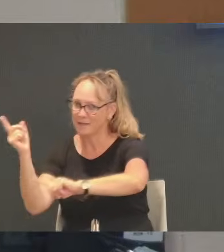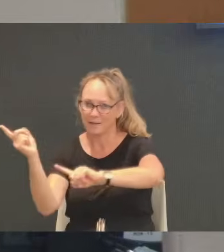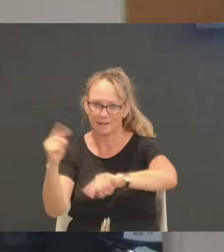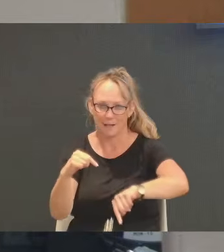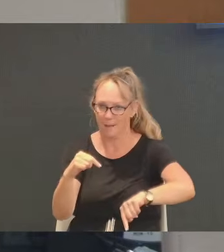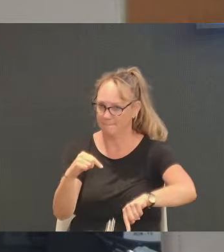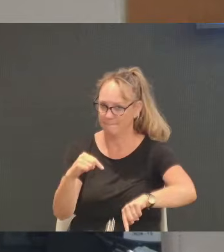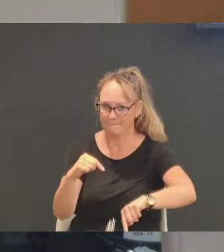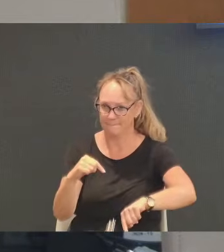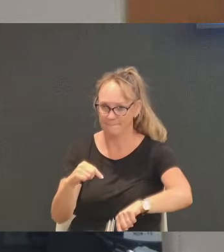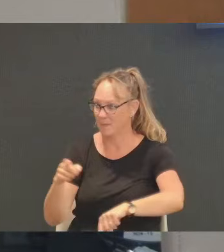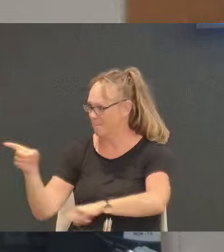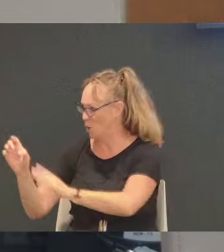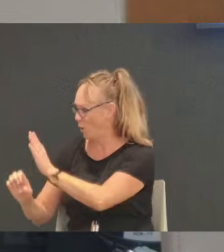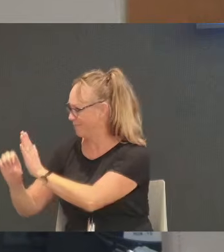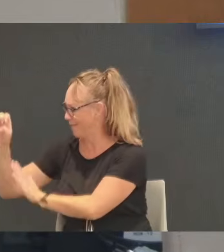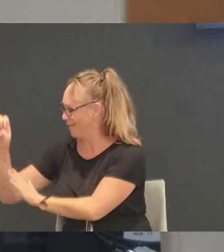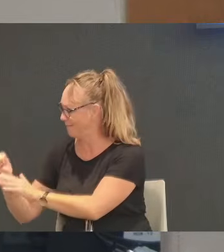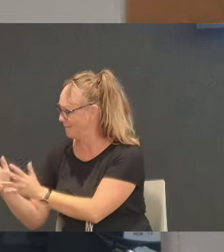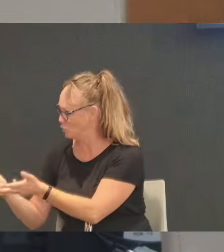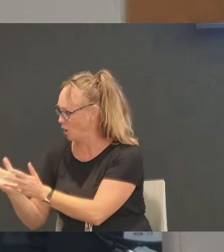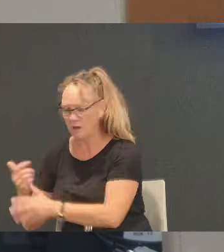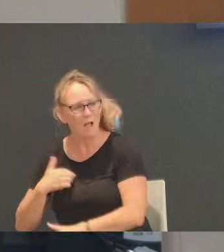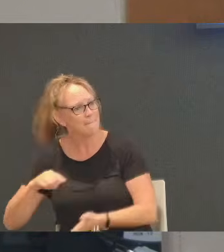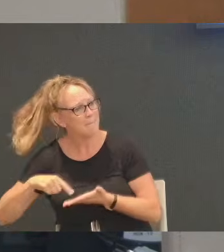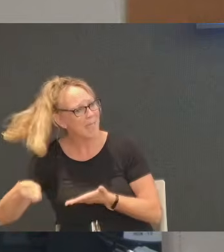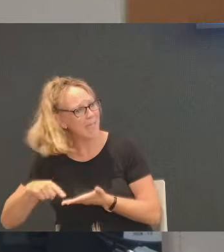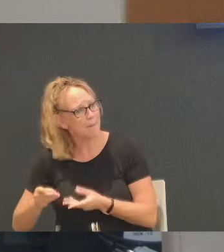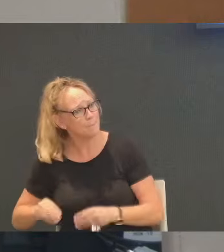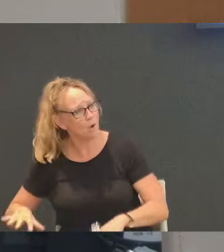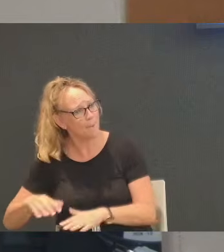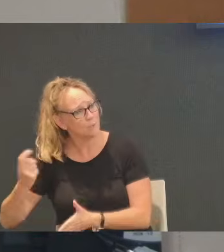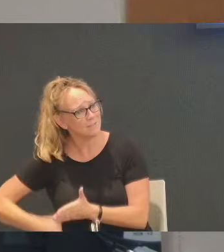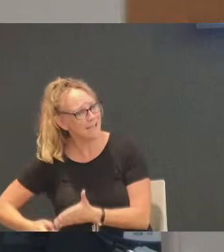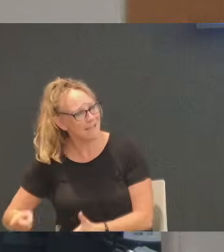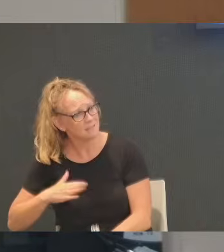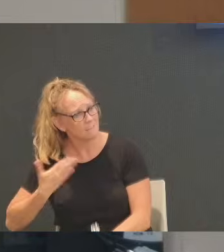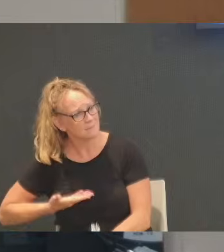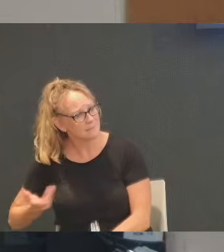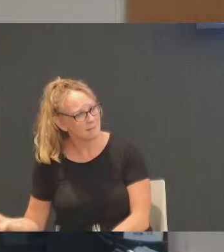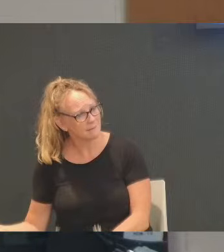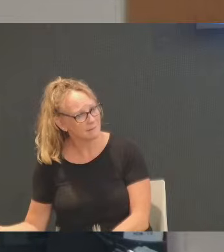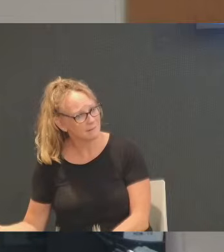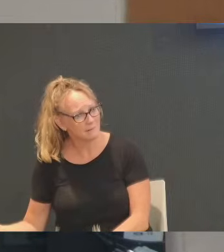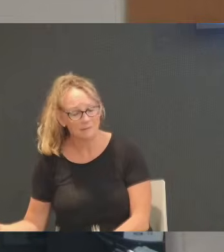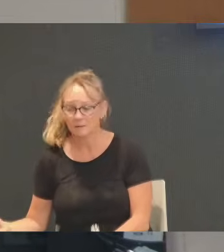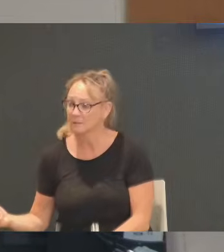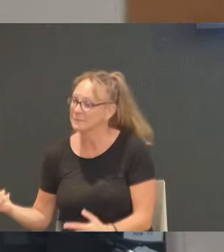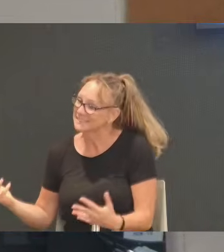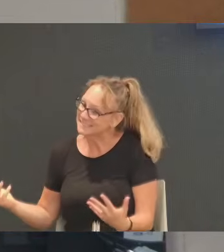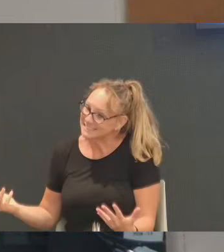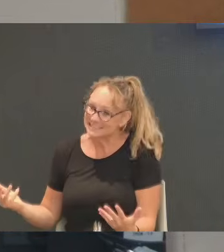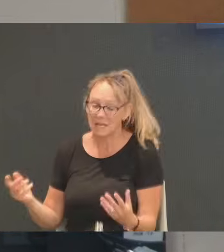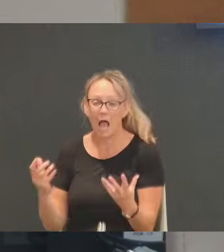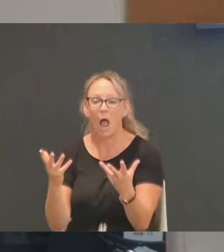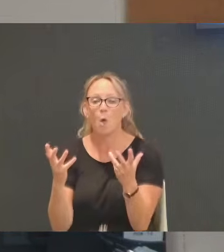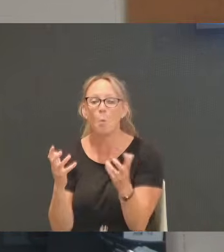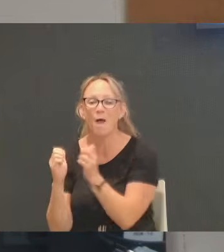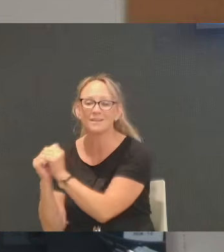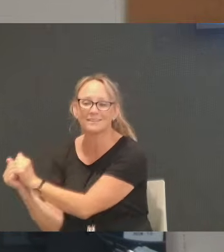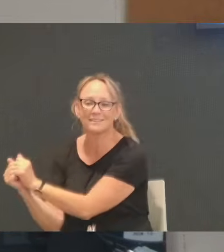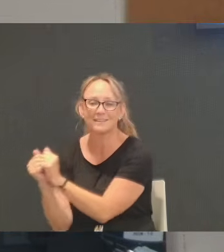to pay the property taxes. And so I'm trying to make sure that we can move in unison versus